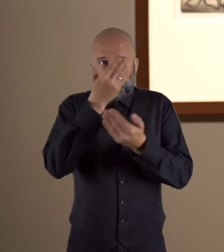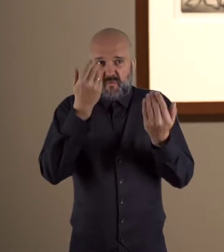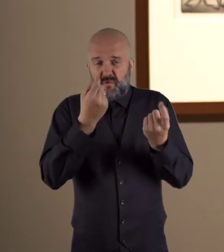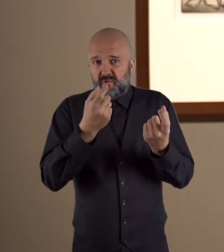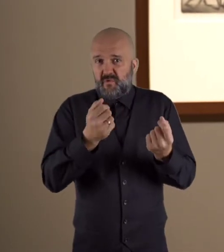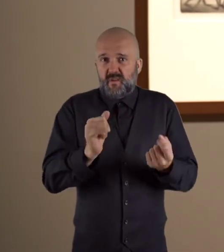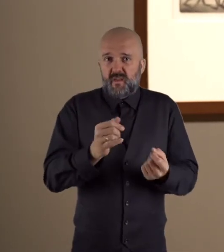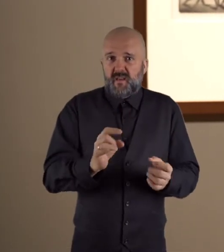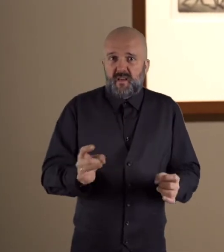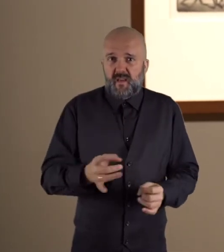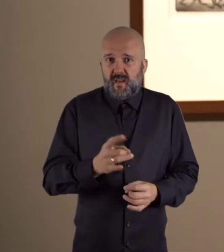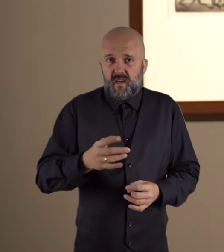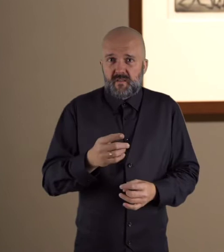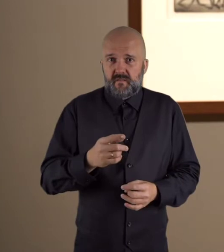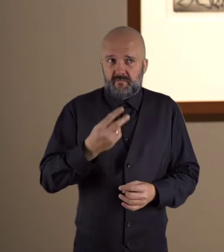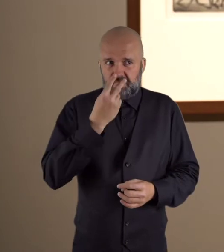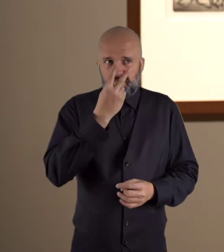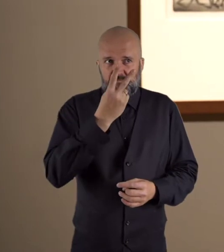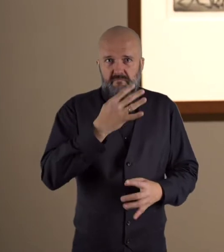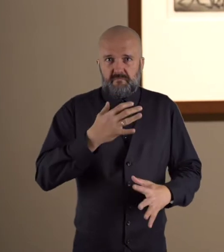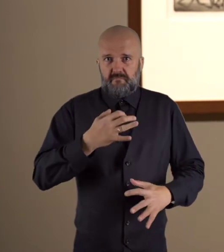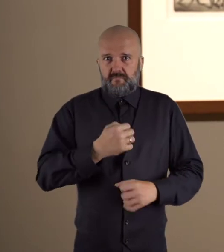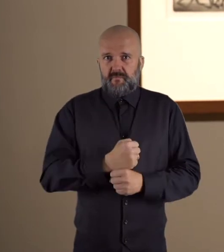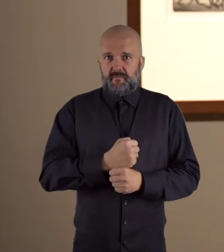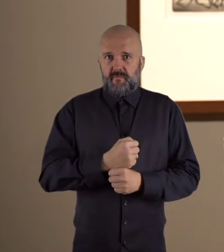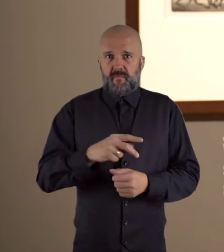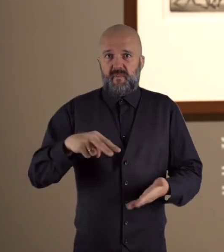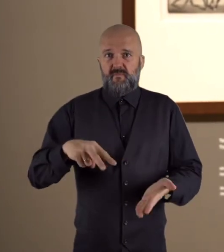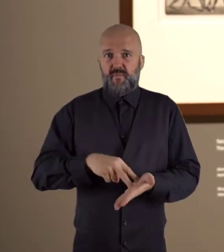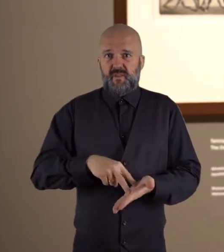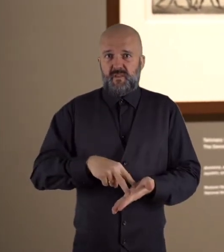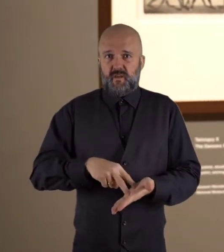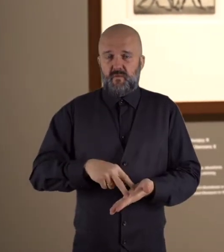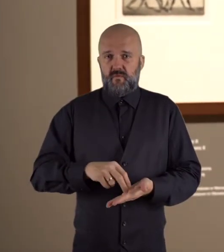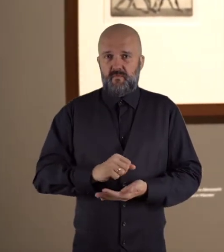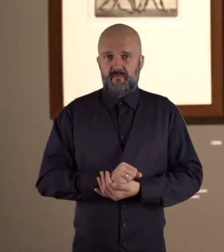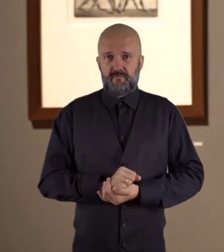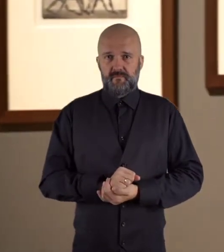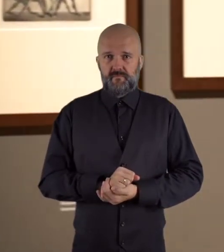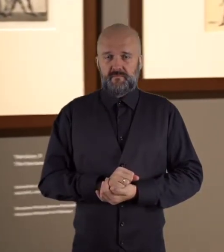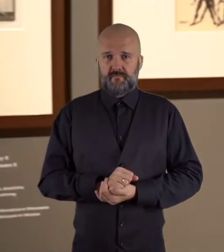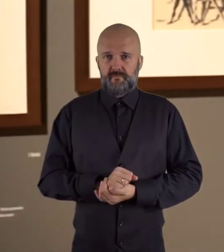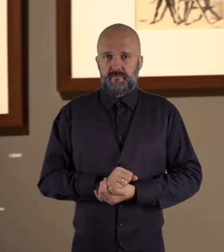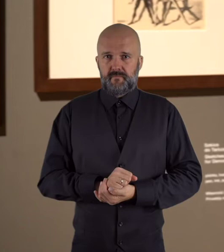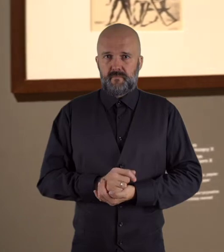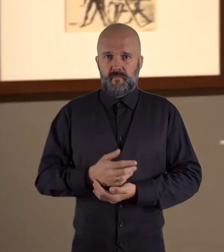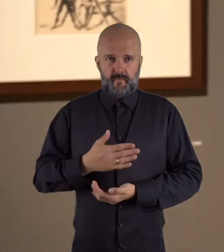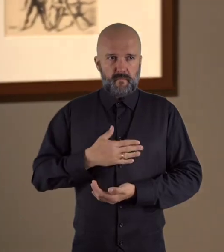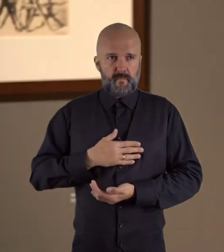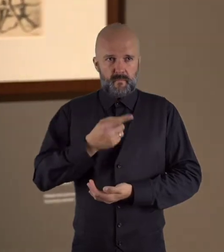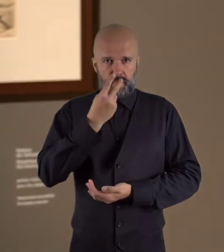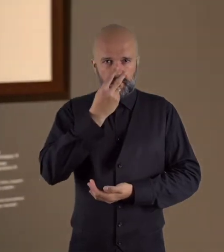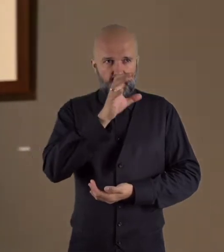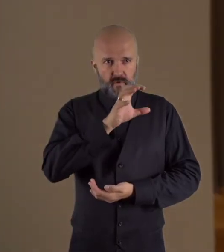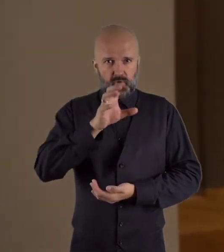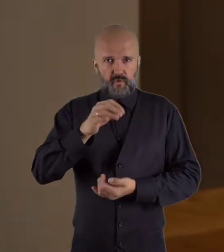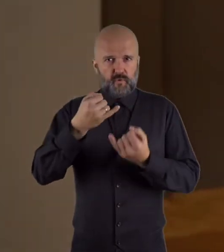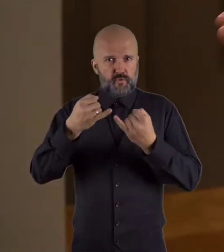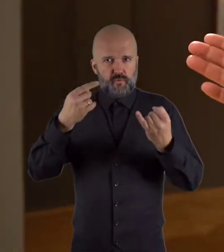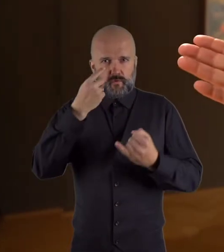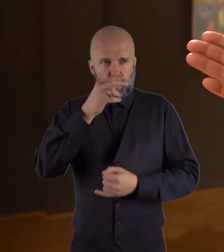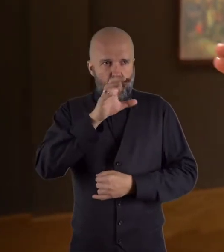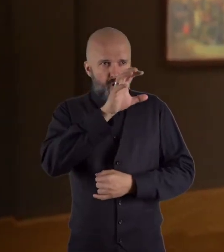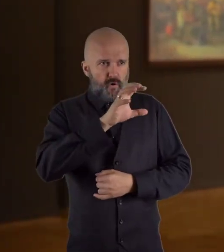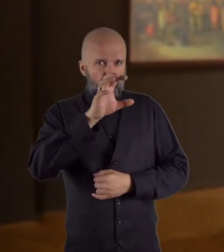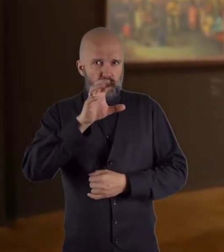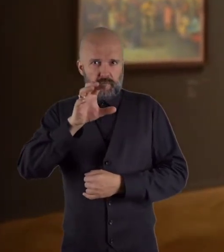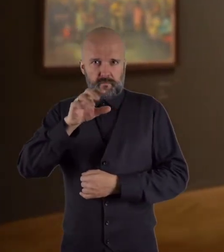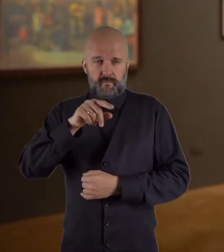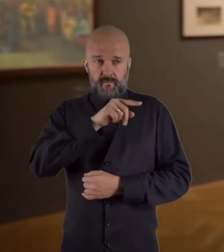evidently frozen in fear and so we have all sorts of looks, here we were looking at the three of us.